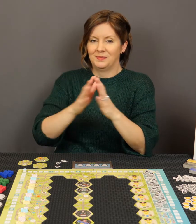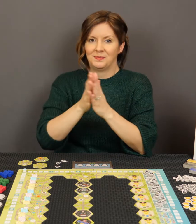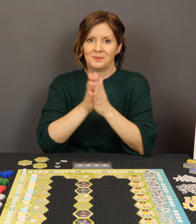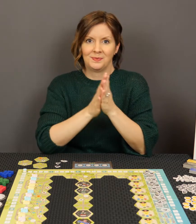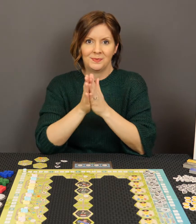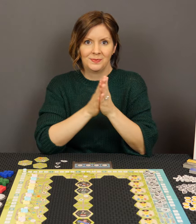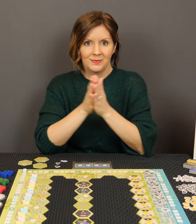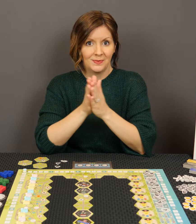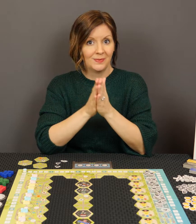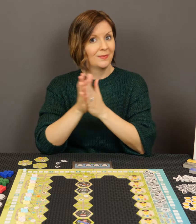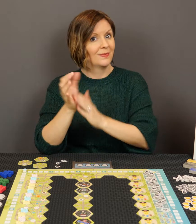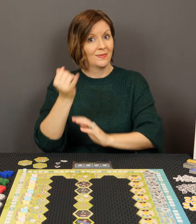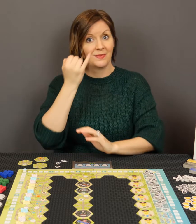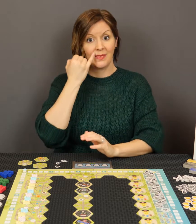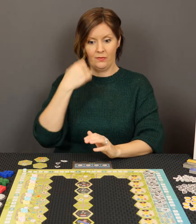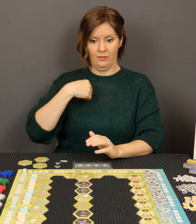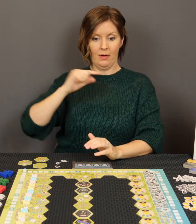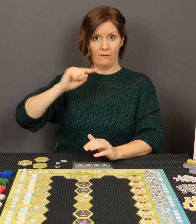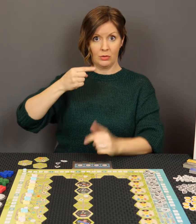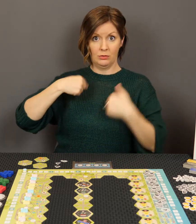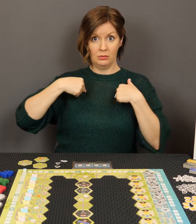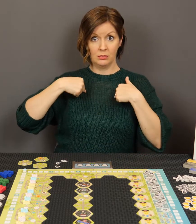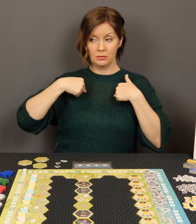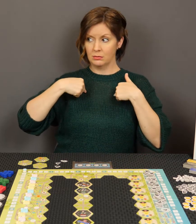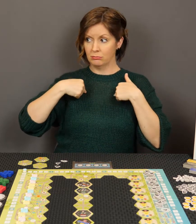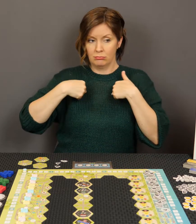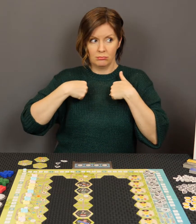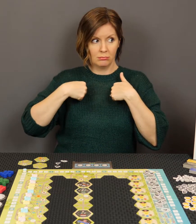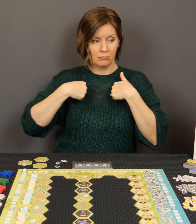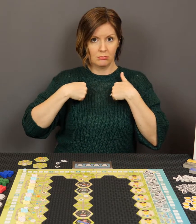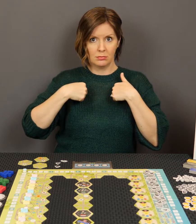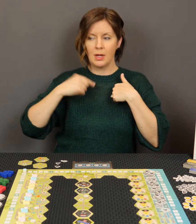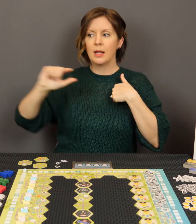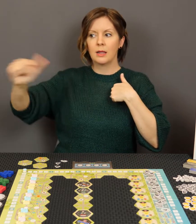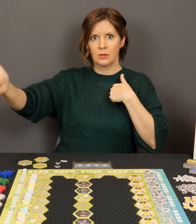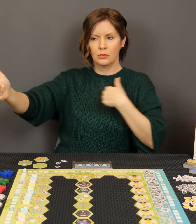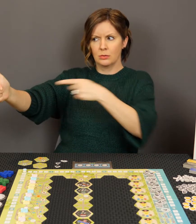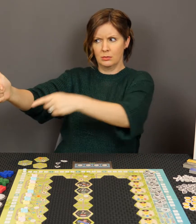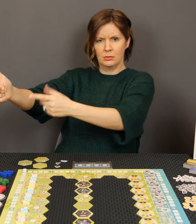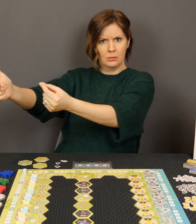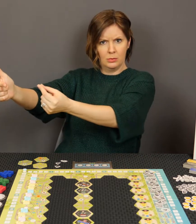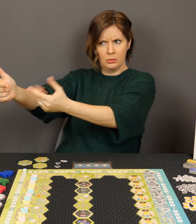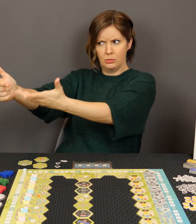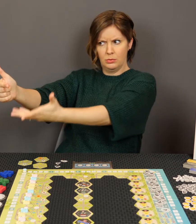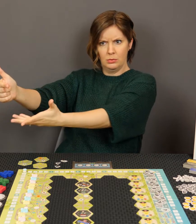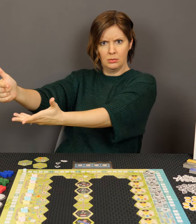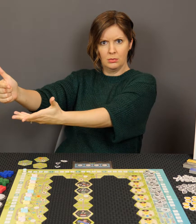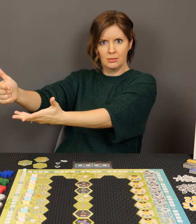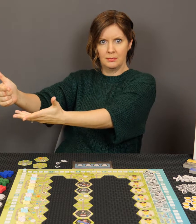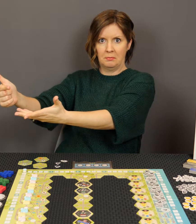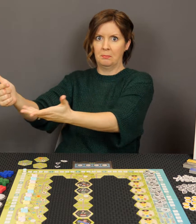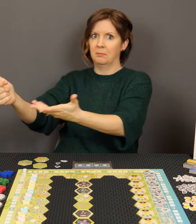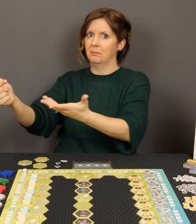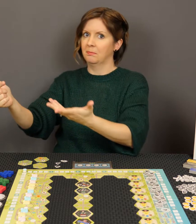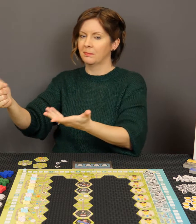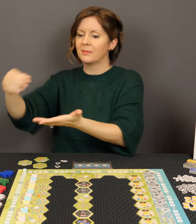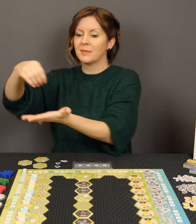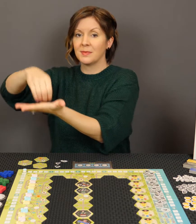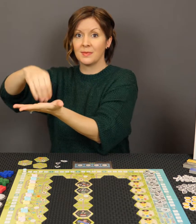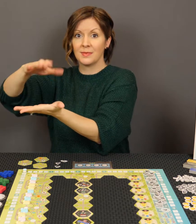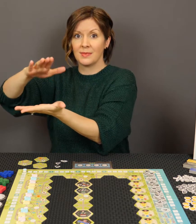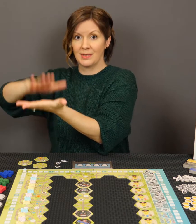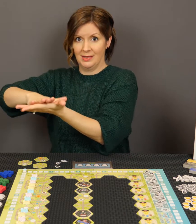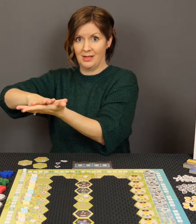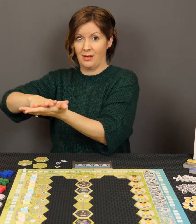Now, if I am first, start with the next player.